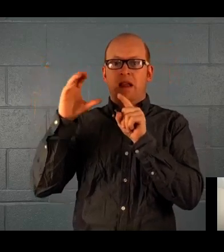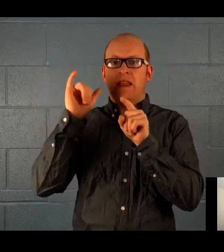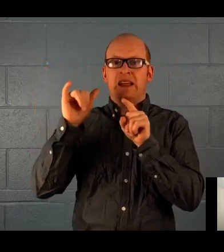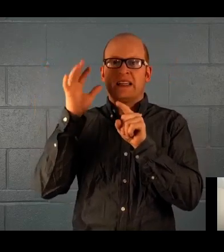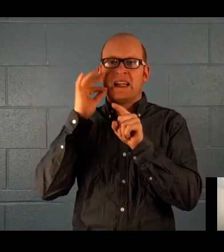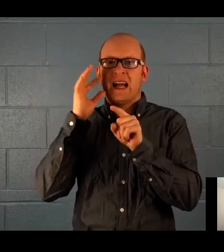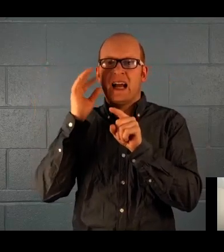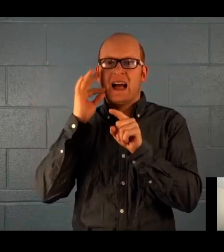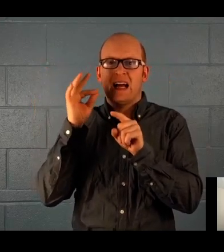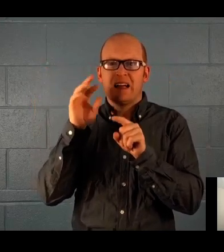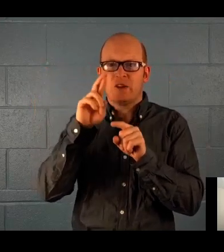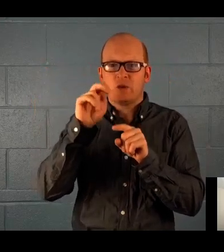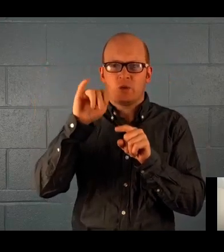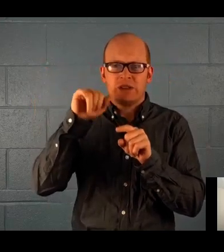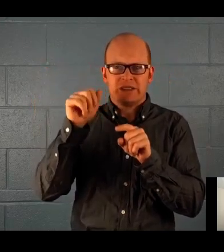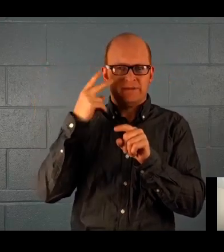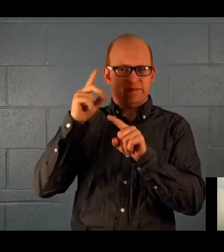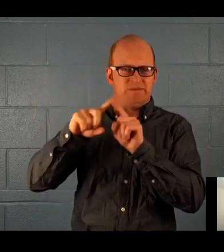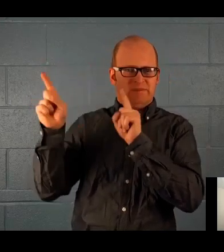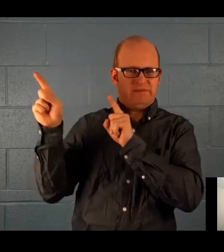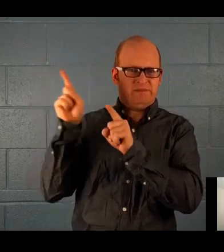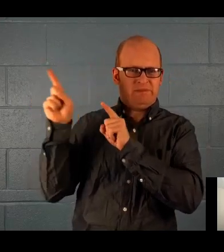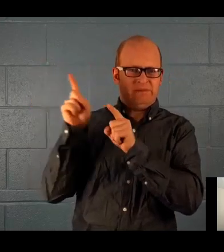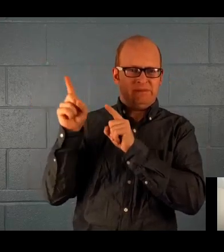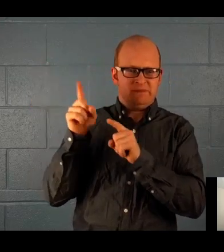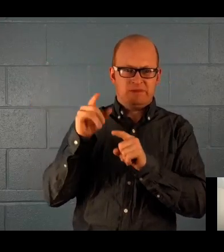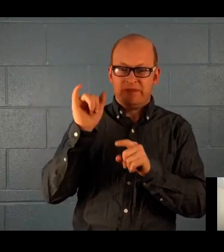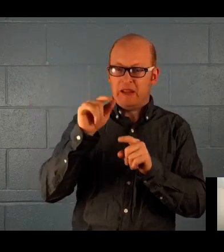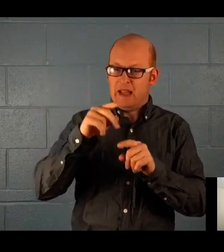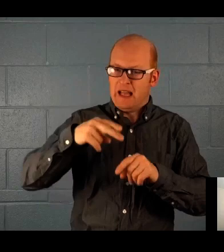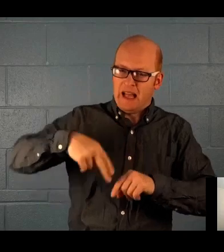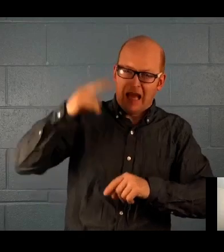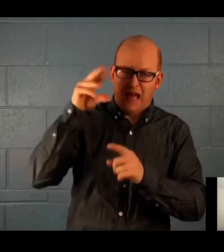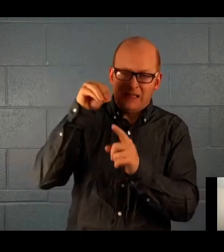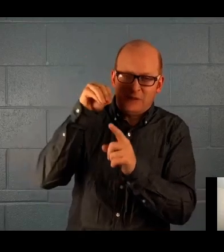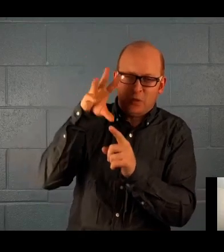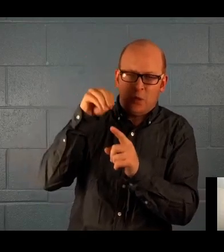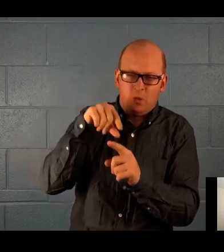Showing this neat little structure that you can see in the cartoon in orange.